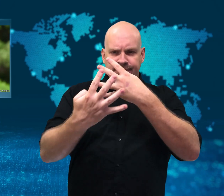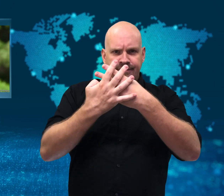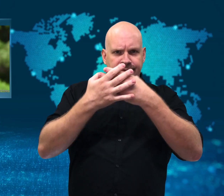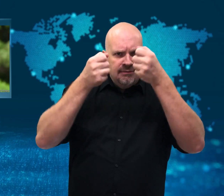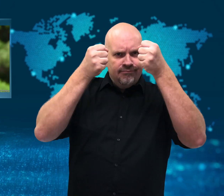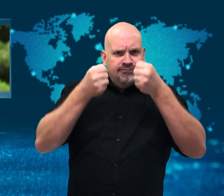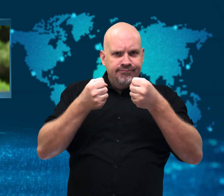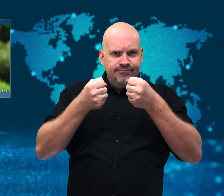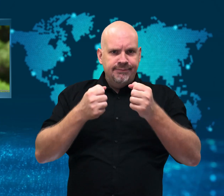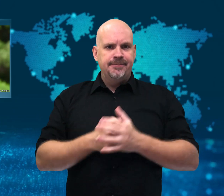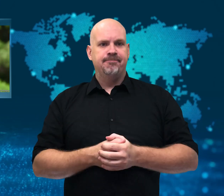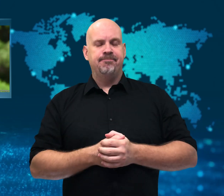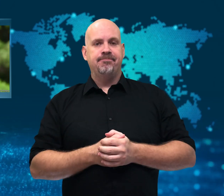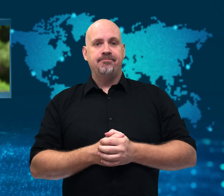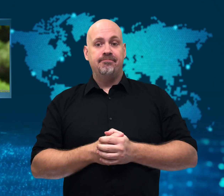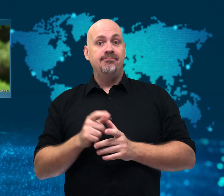Hours later,